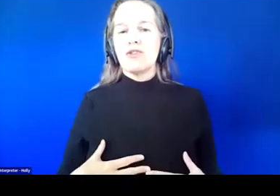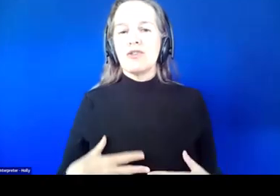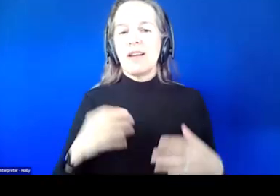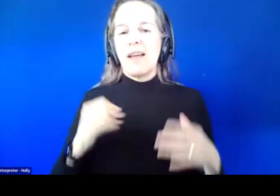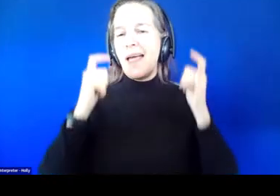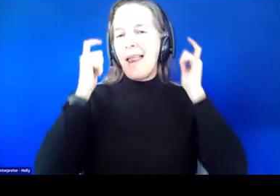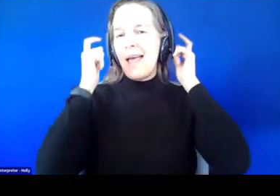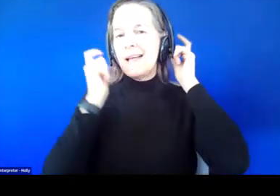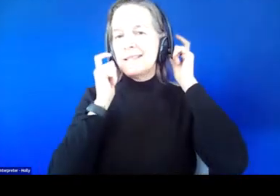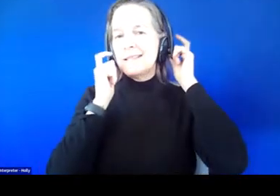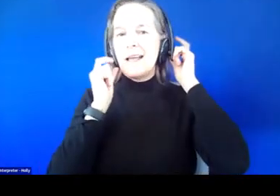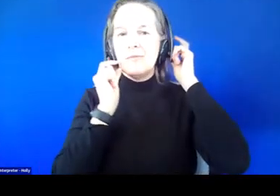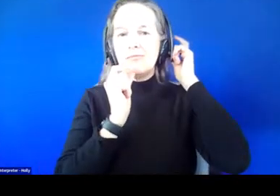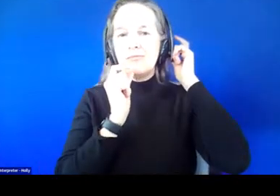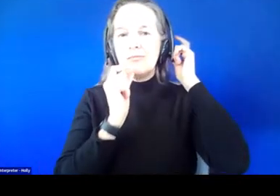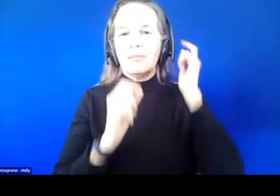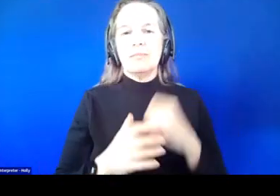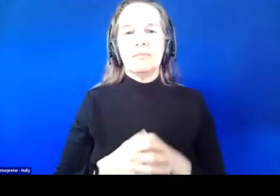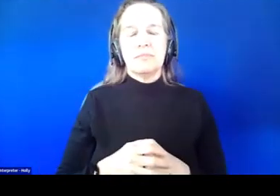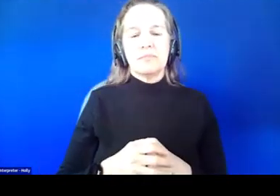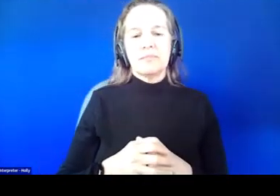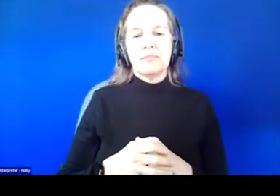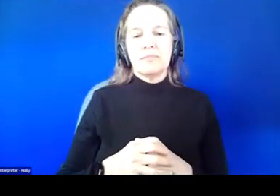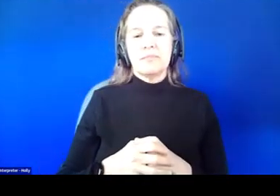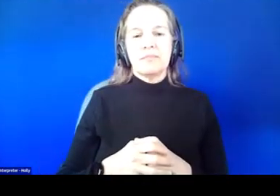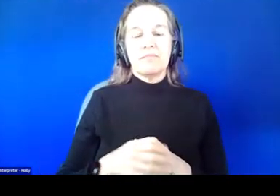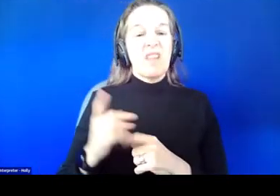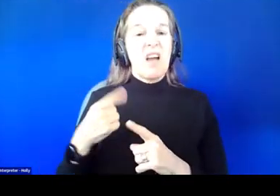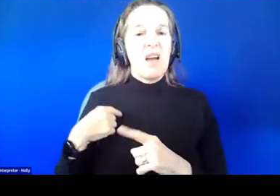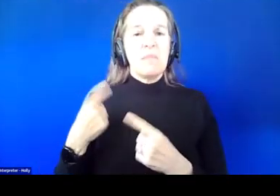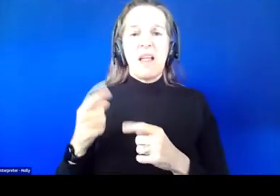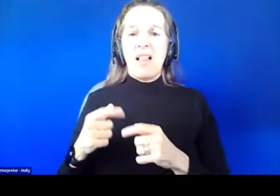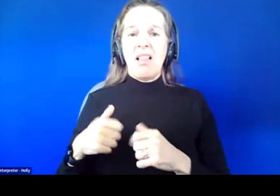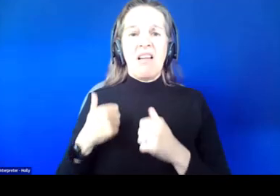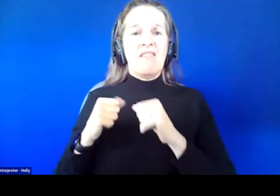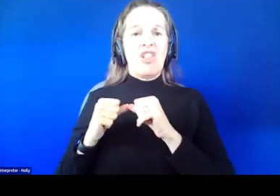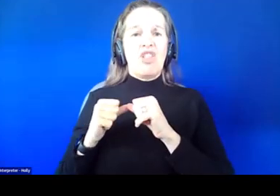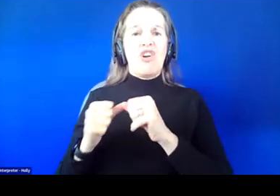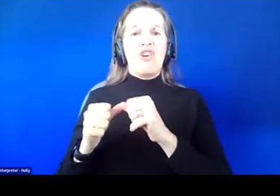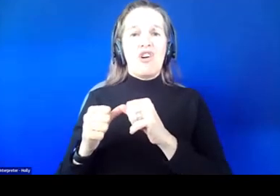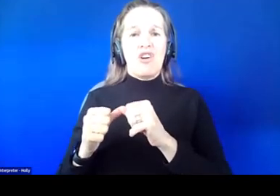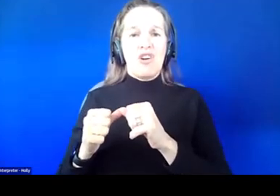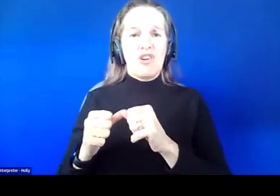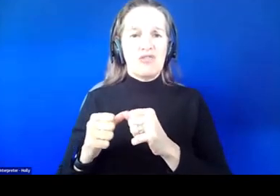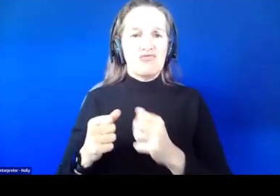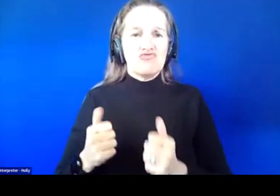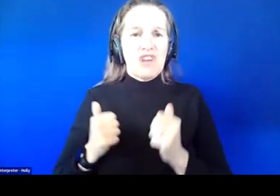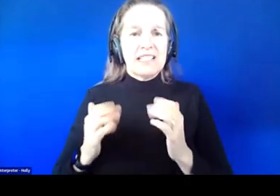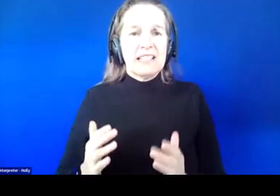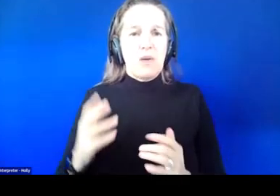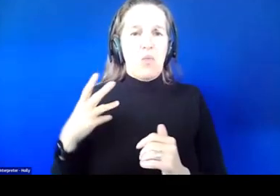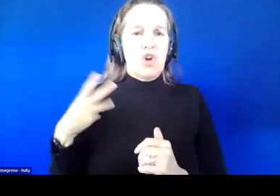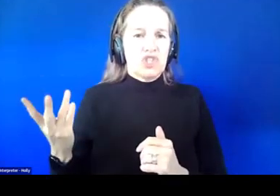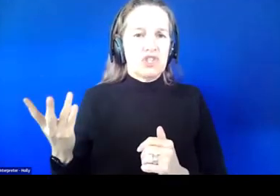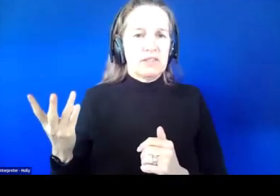I am a lifelong Washington resident and work with the state's Department of Social